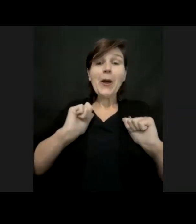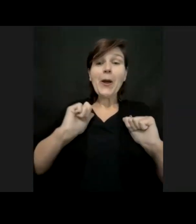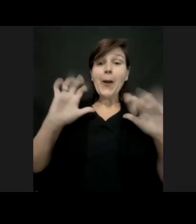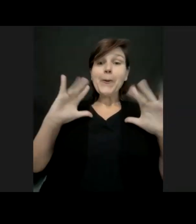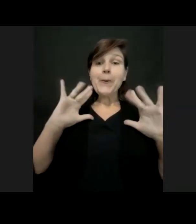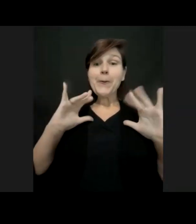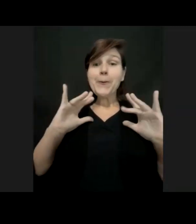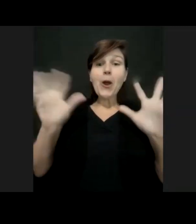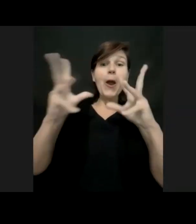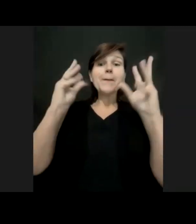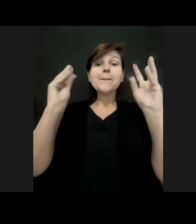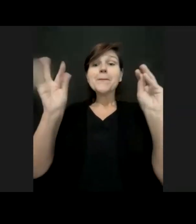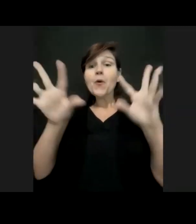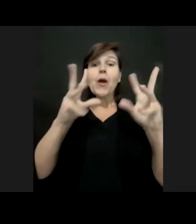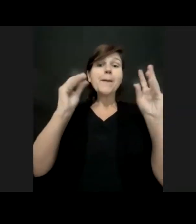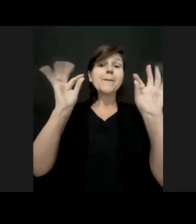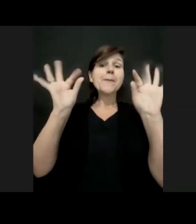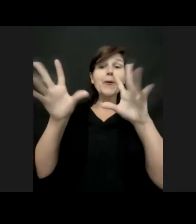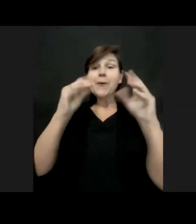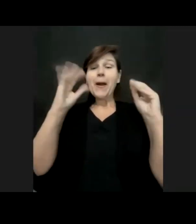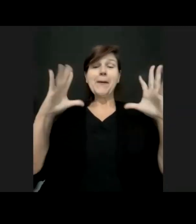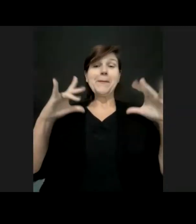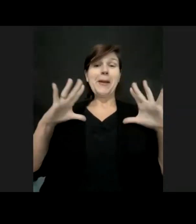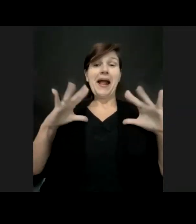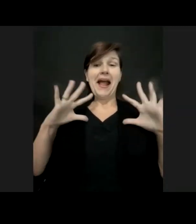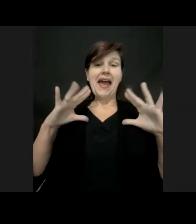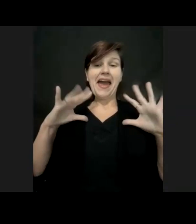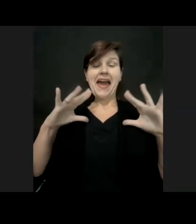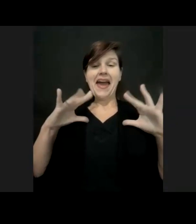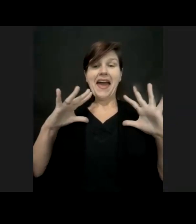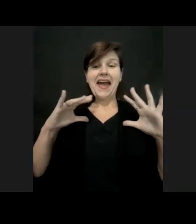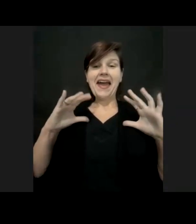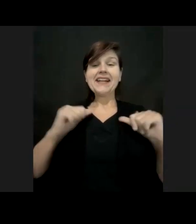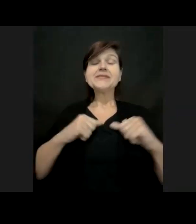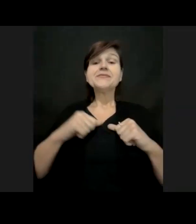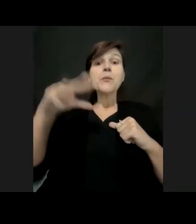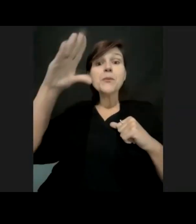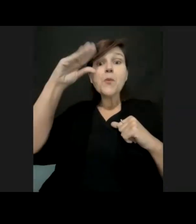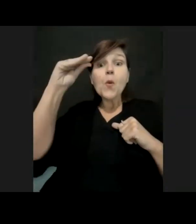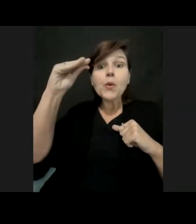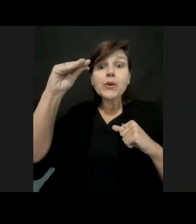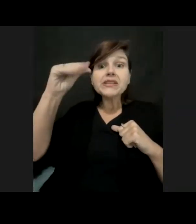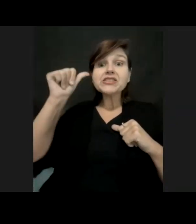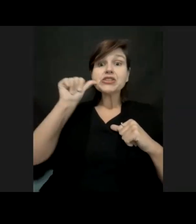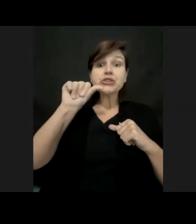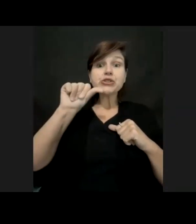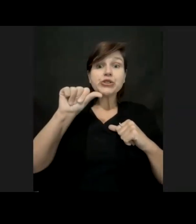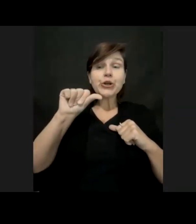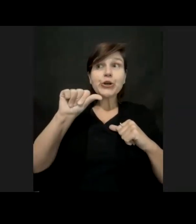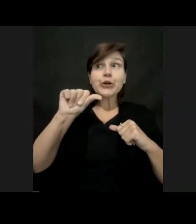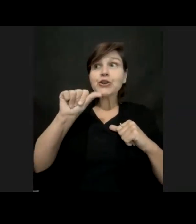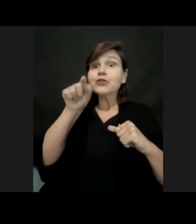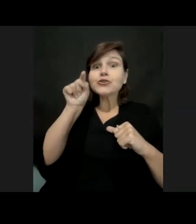Whoop, whoop, whoop-a-dee-doo. Boys and girls, are you ready?